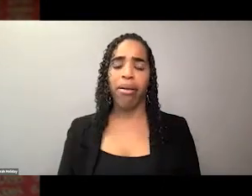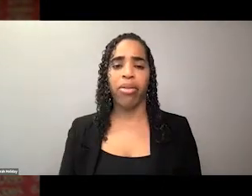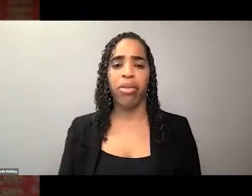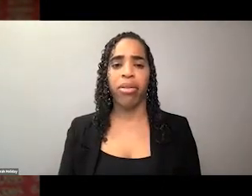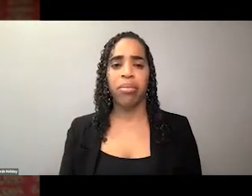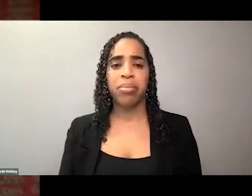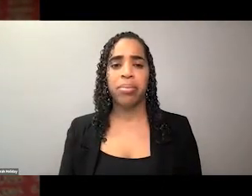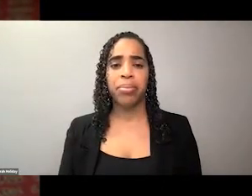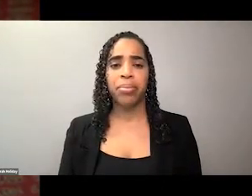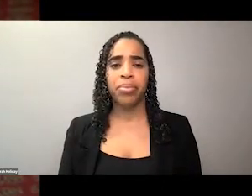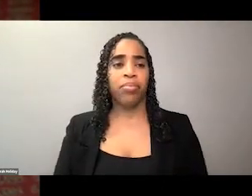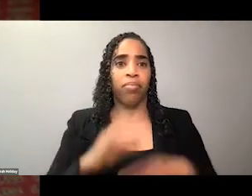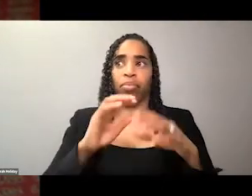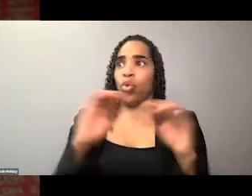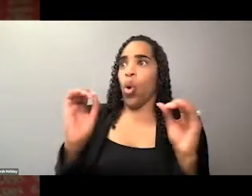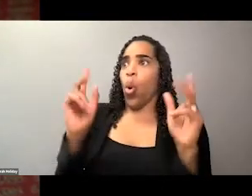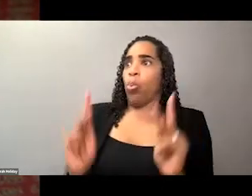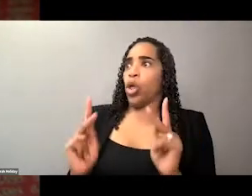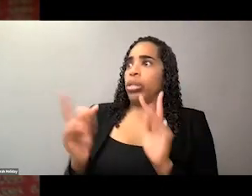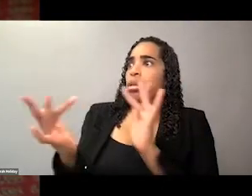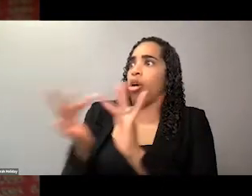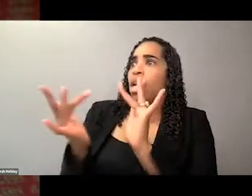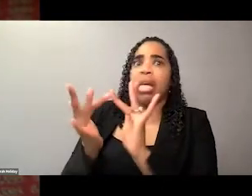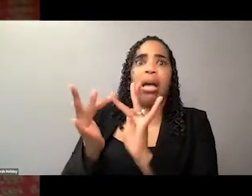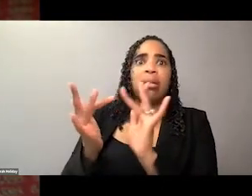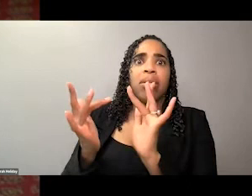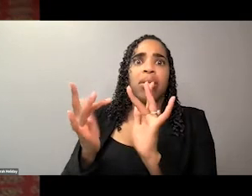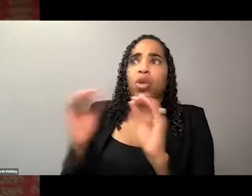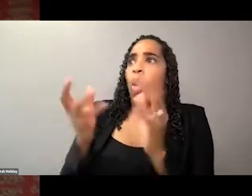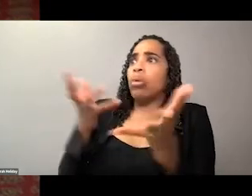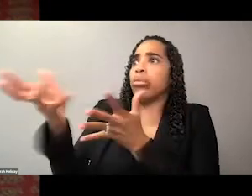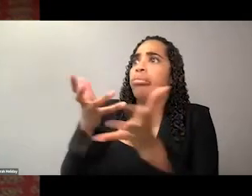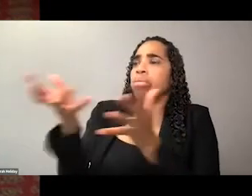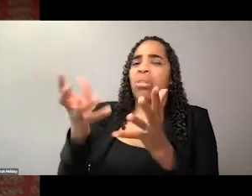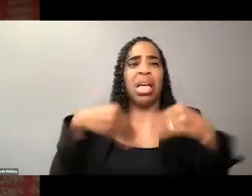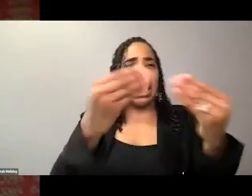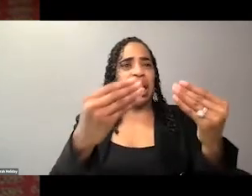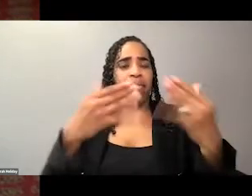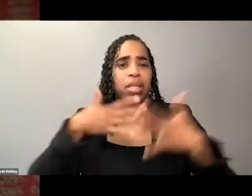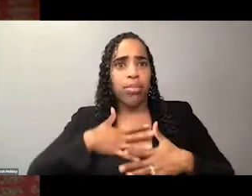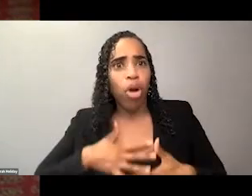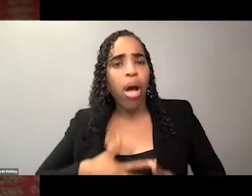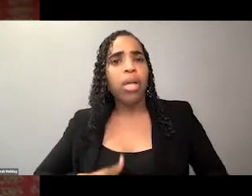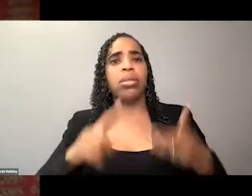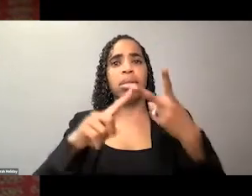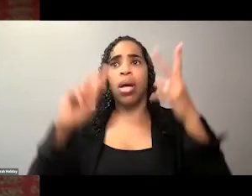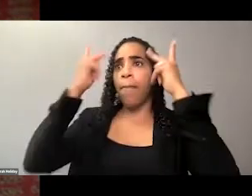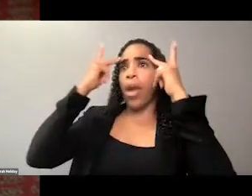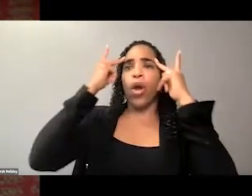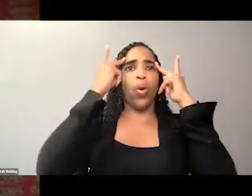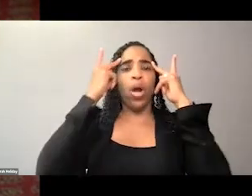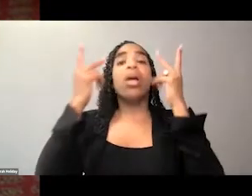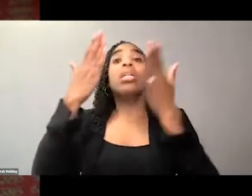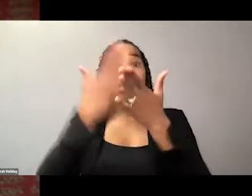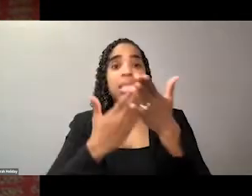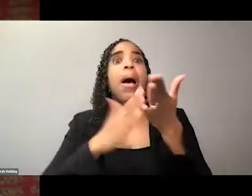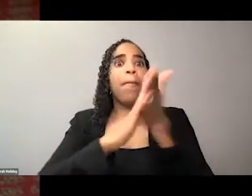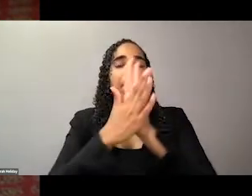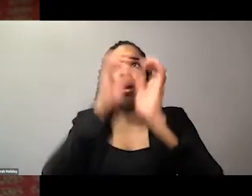The lack of human contact and endless monotony causes deep depression, paranoia, and some even suffer hallucinations.